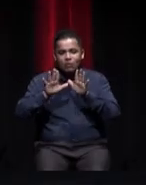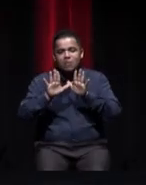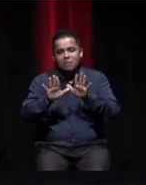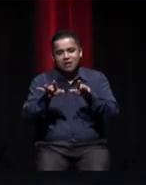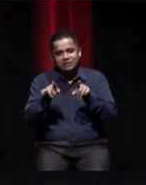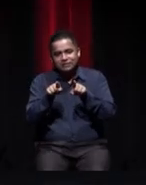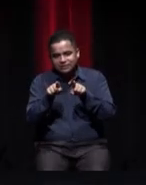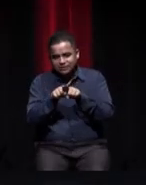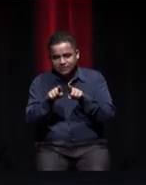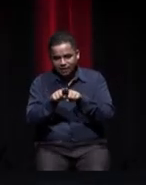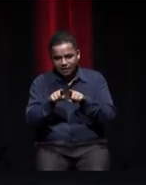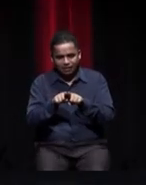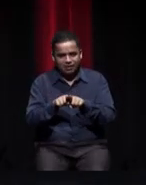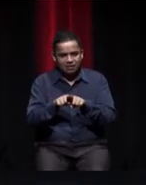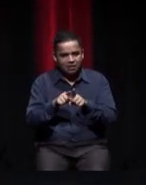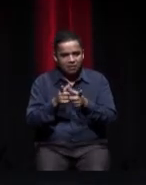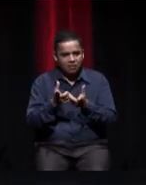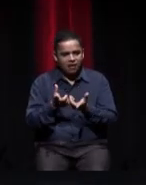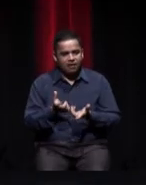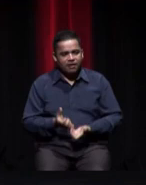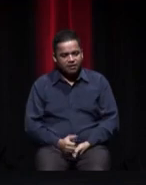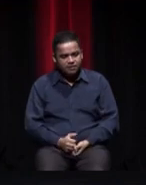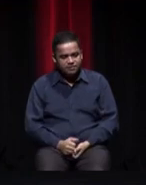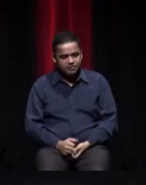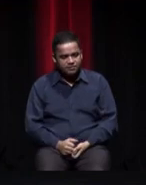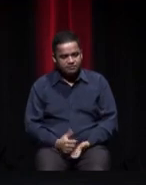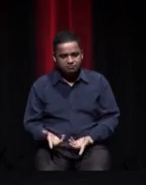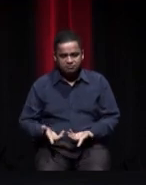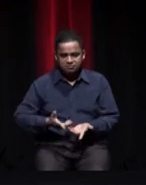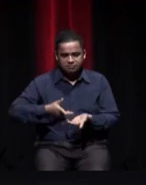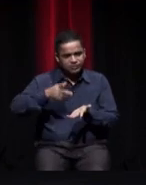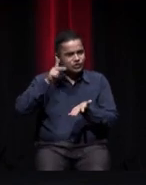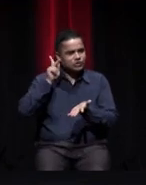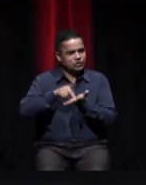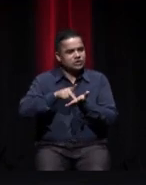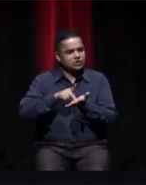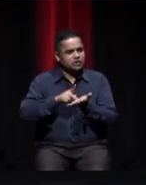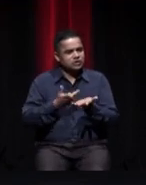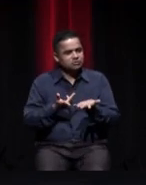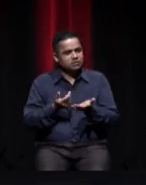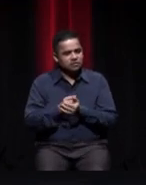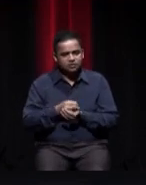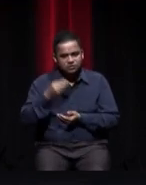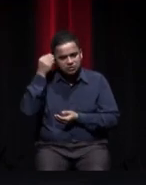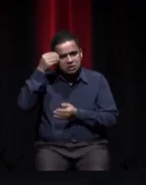the strongest, most legitimate meaning of what we, in psychoanalysis, call desire.